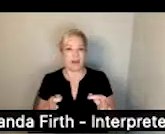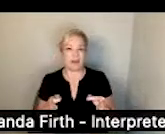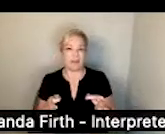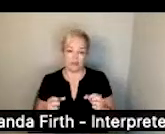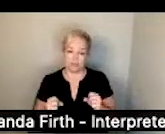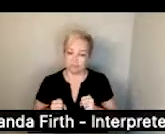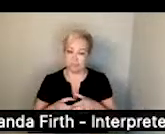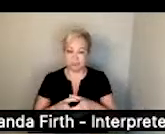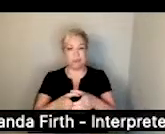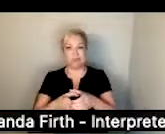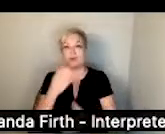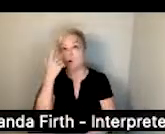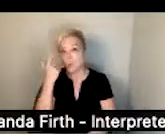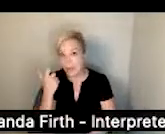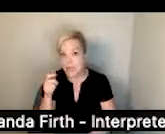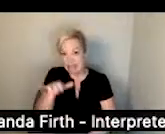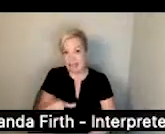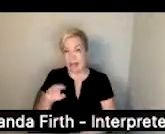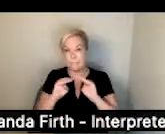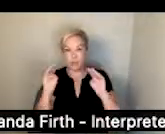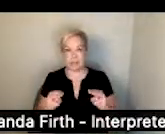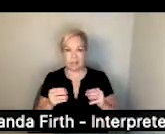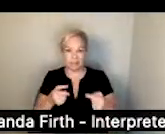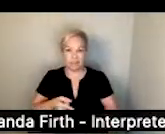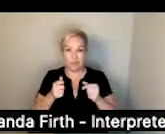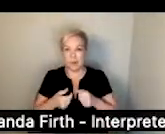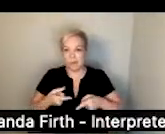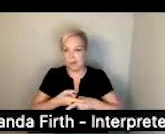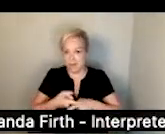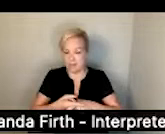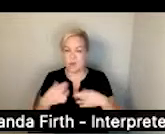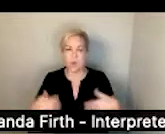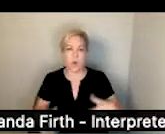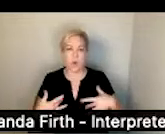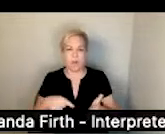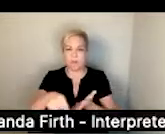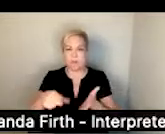particular particular to that museum, including egregiously low pay and a huge disparity between